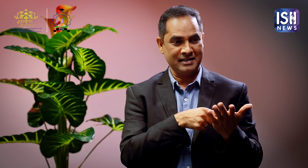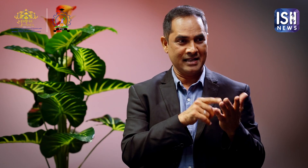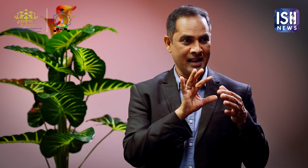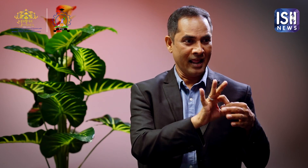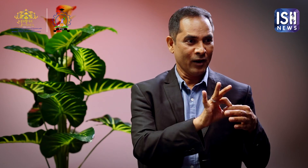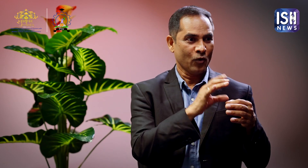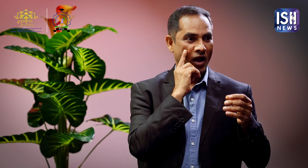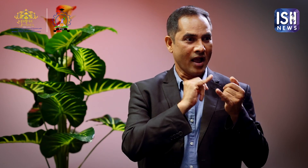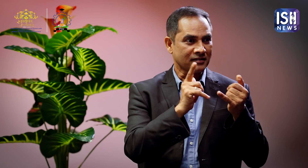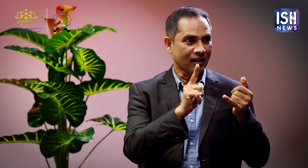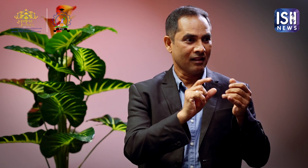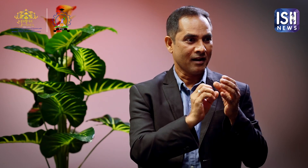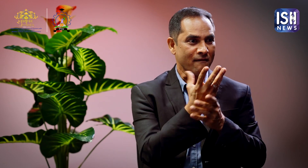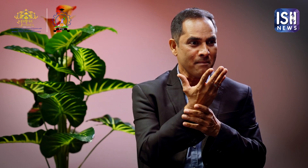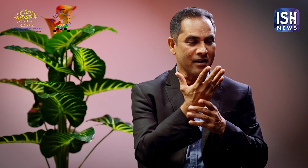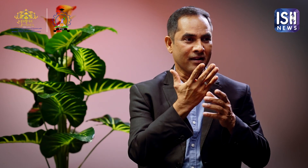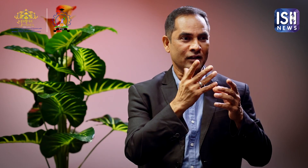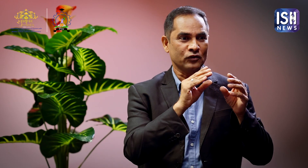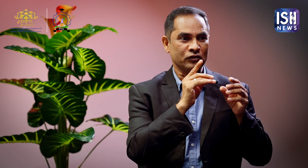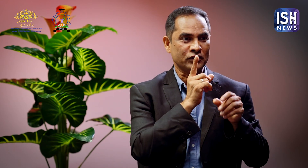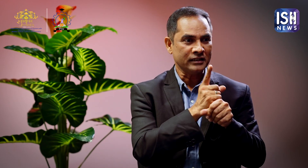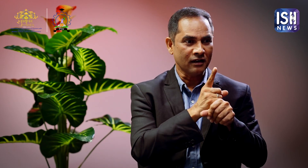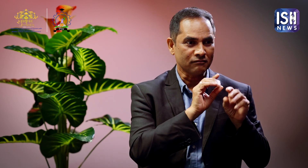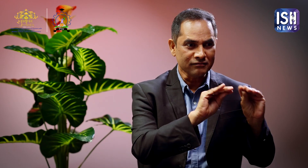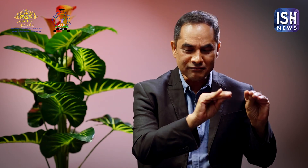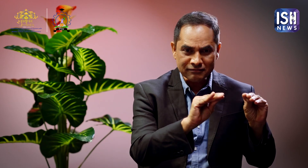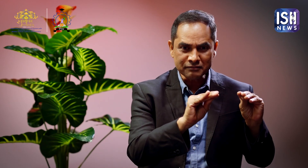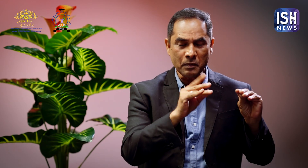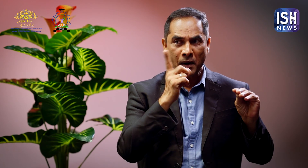The AYJNIHH offer was related to ISL development and teaching students.